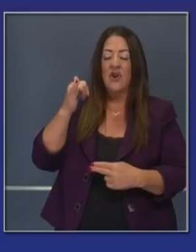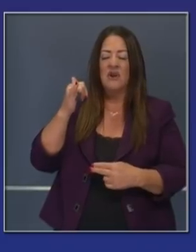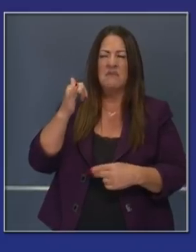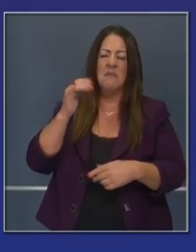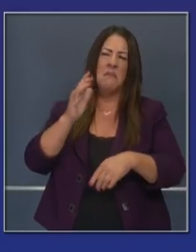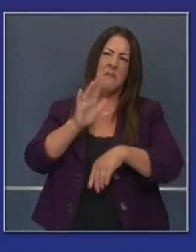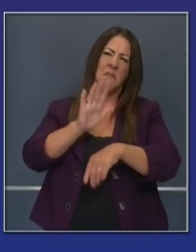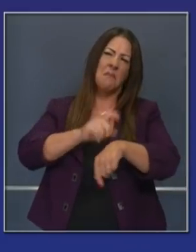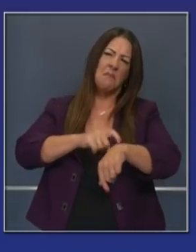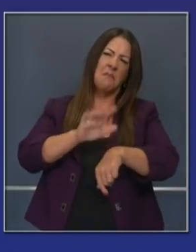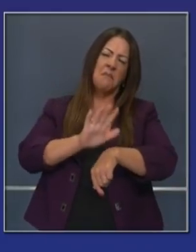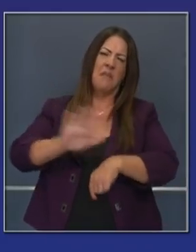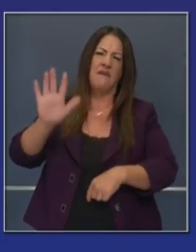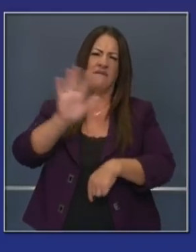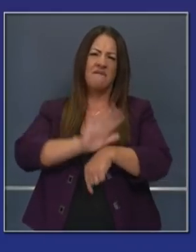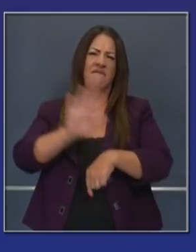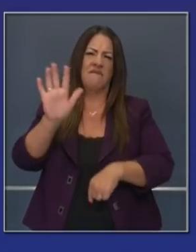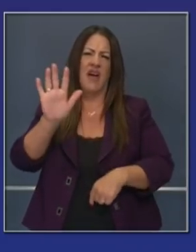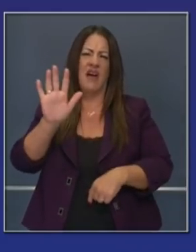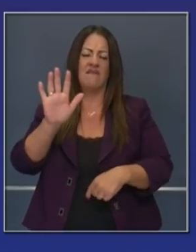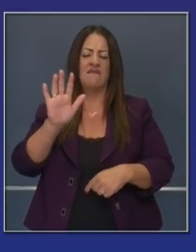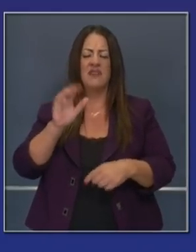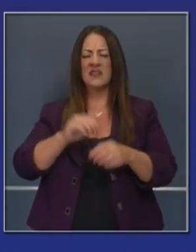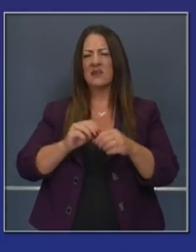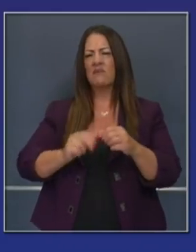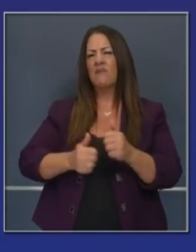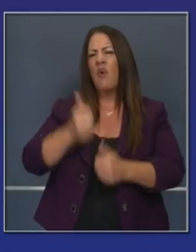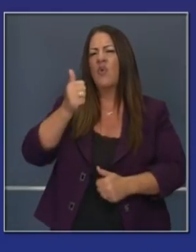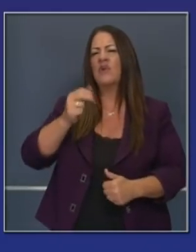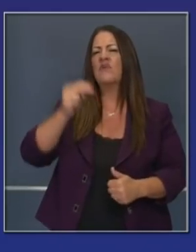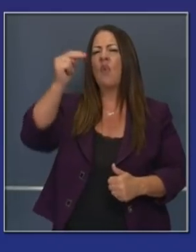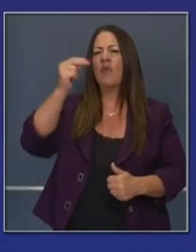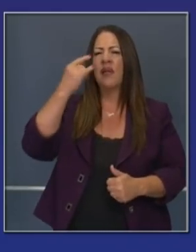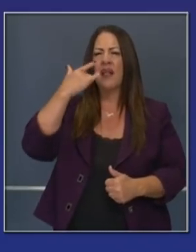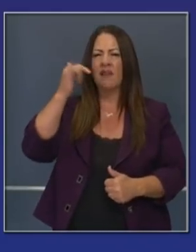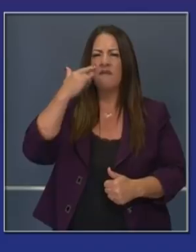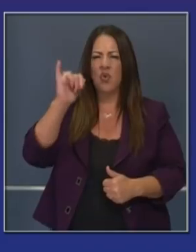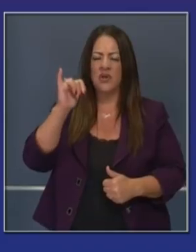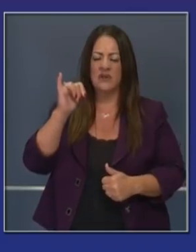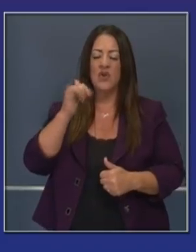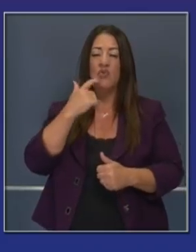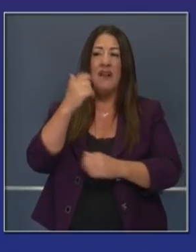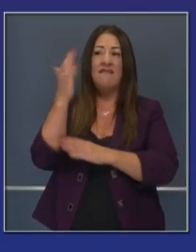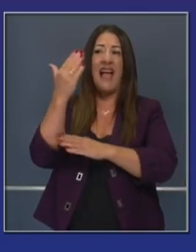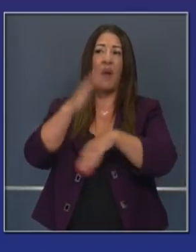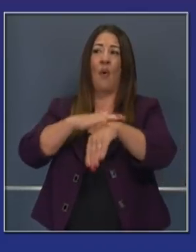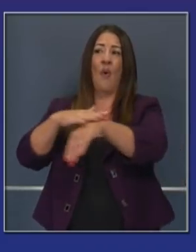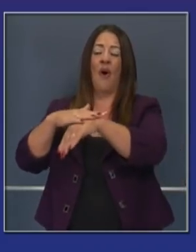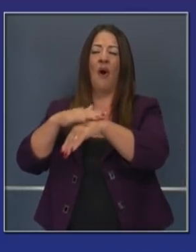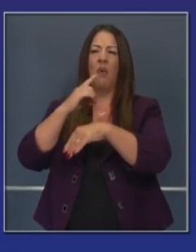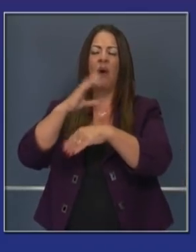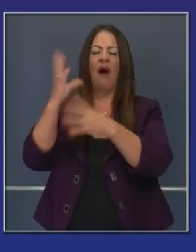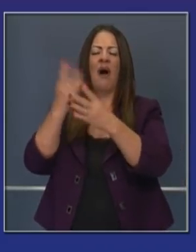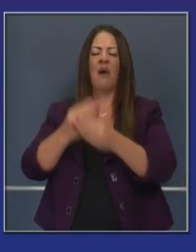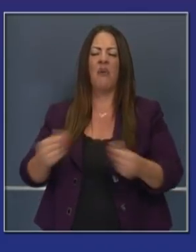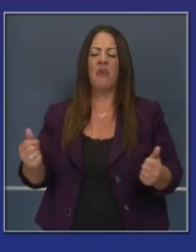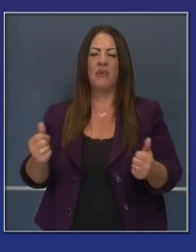WE HAVE THE RED FLAG WARNINGS MUCH WE ANTICIPATE THOSE TO END TODAY. BY FIVE TODAY FOR SUBSTANTIAL PORTIONS OF NORTHERN